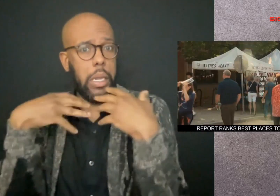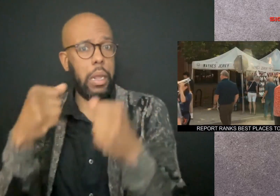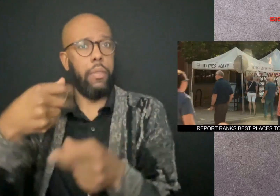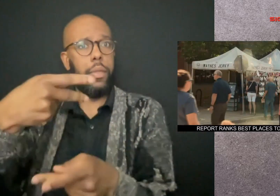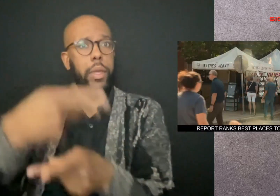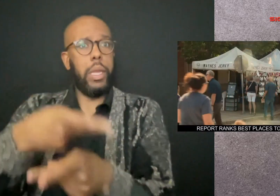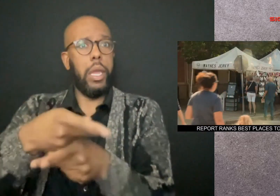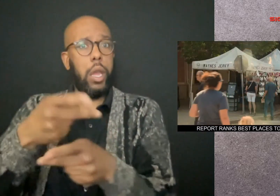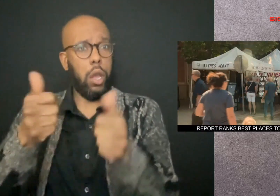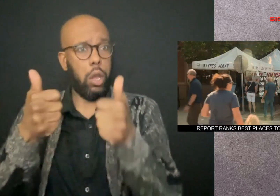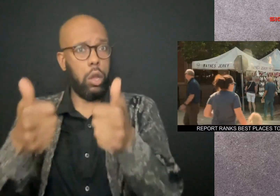and access to healthcare.